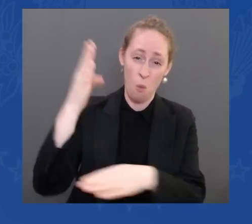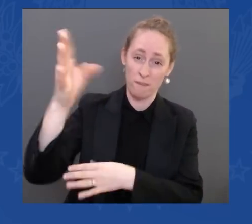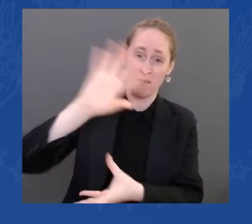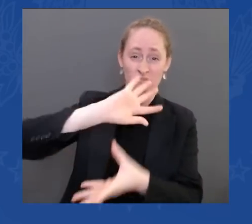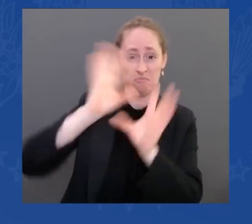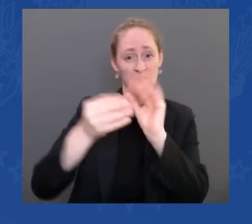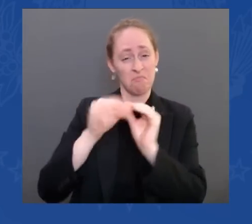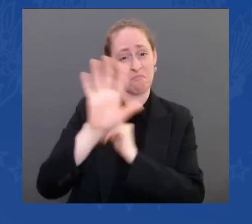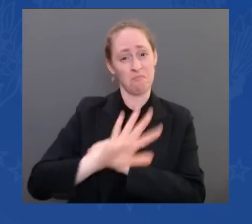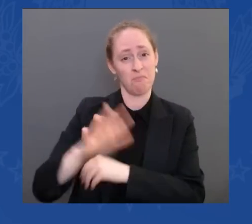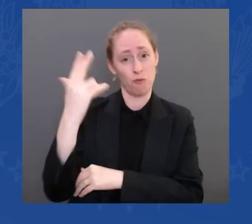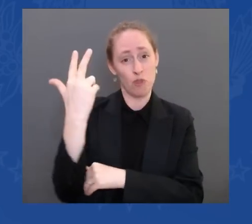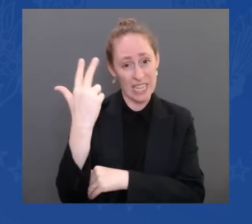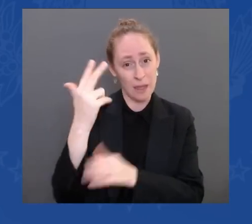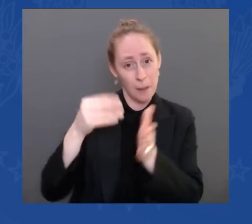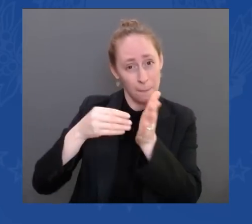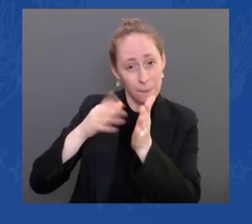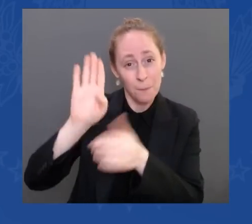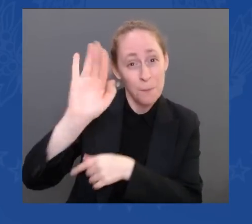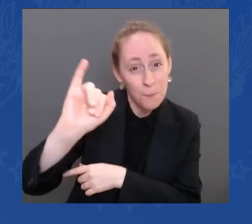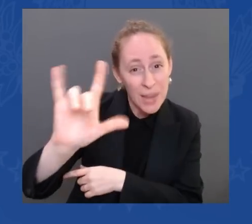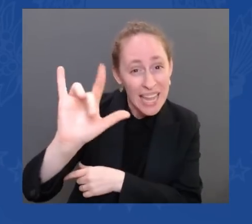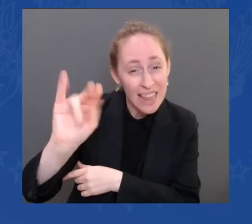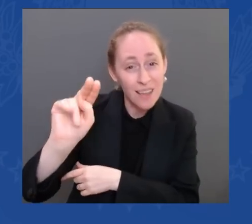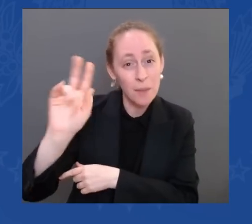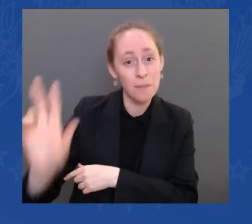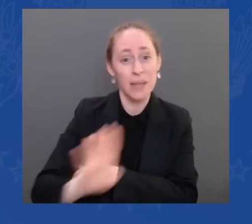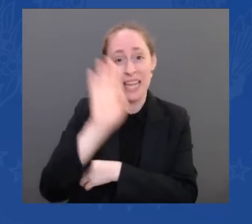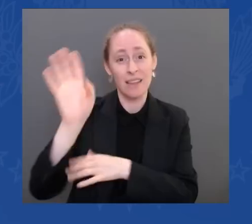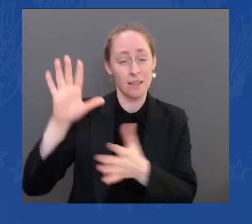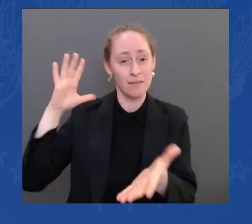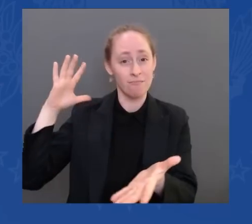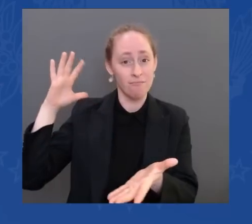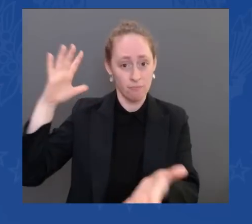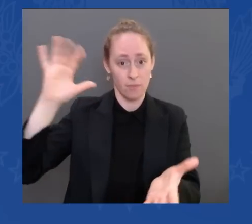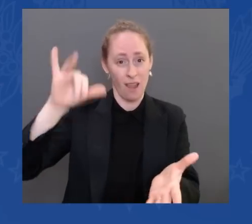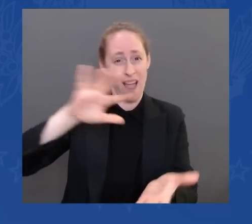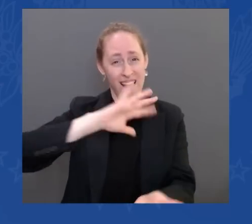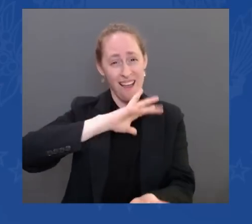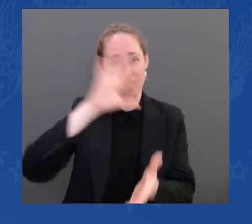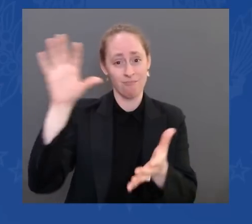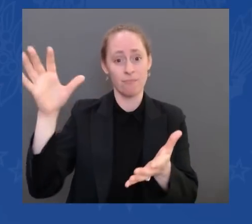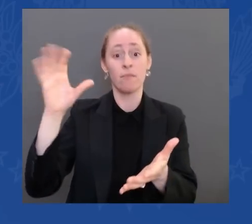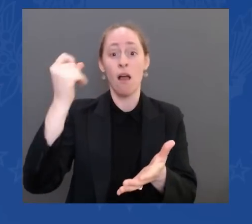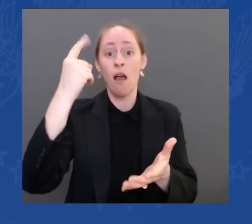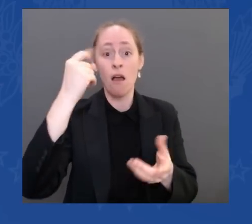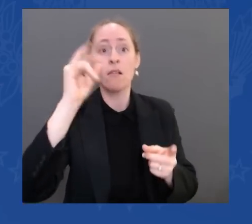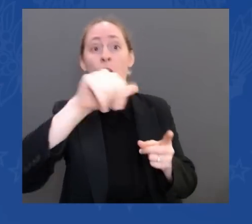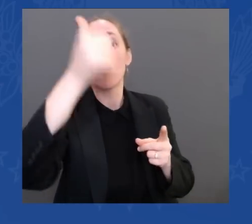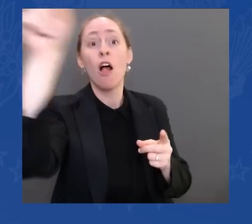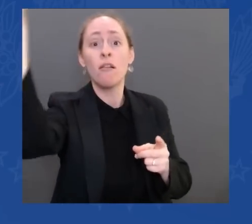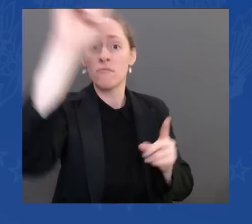alone, us -- not counting our Allies. And that money is a direct investment in defending freedom and democracy itself.